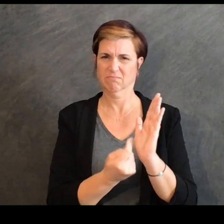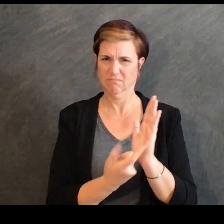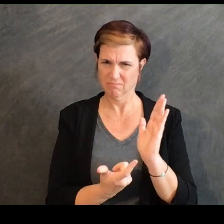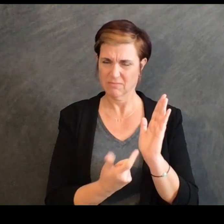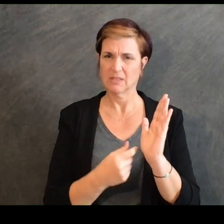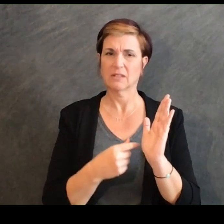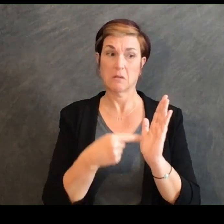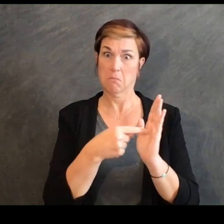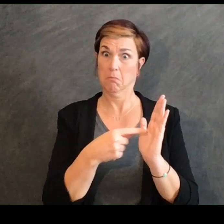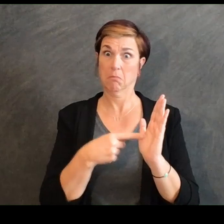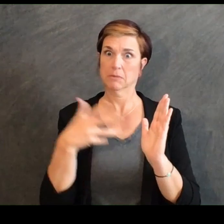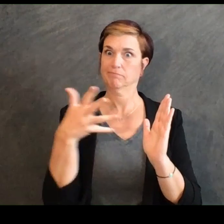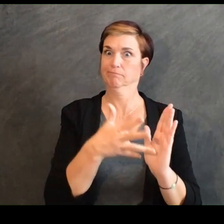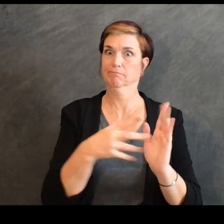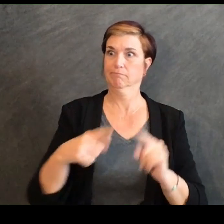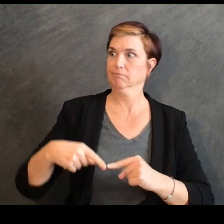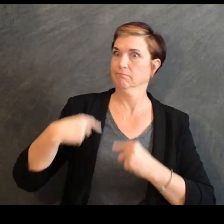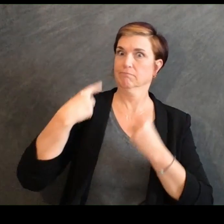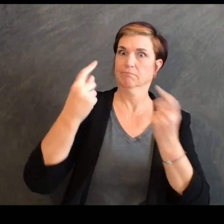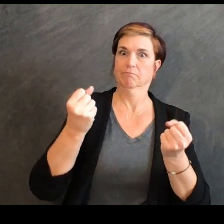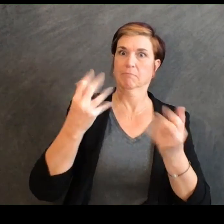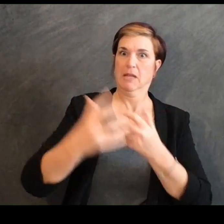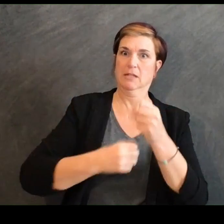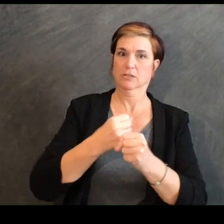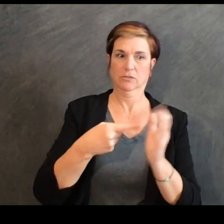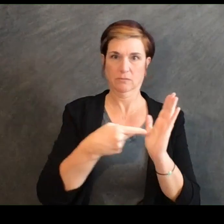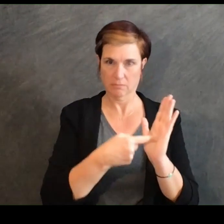time they were in place for a long time and we're breaking them down now and